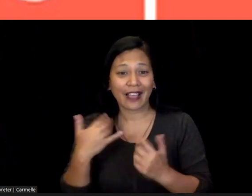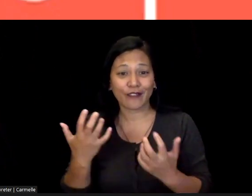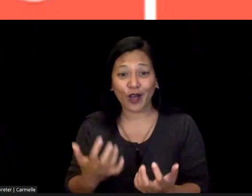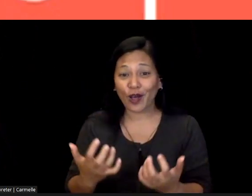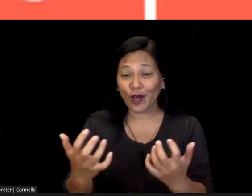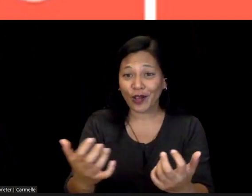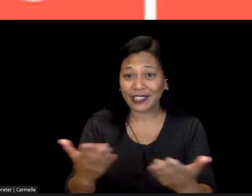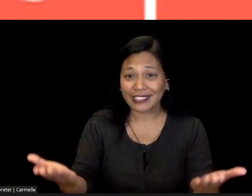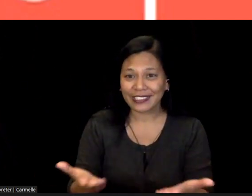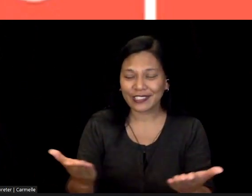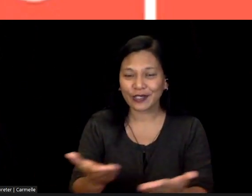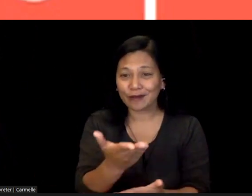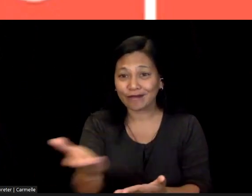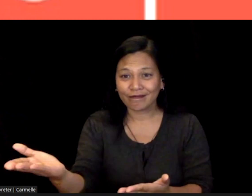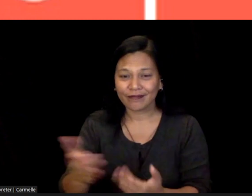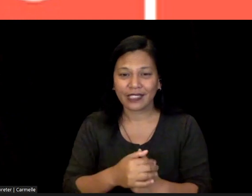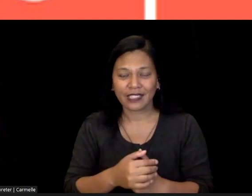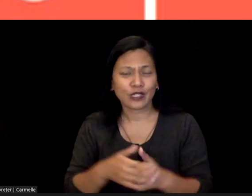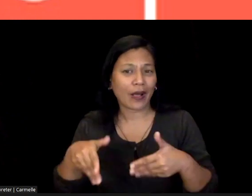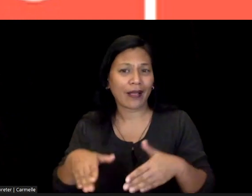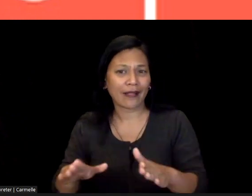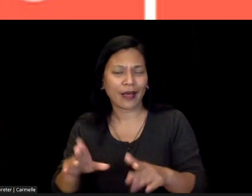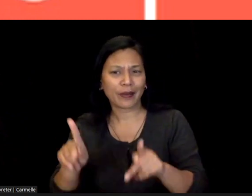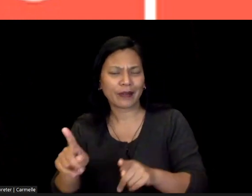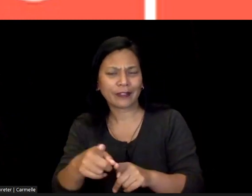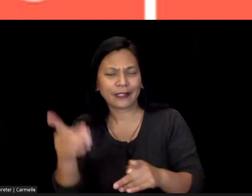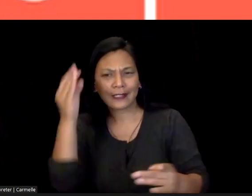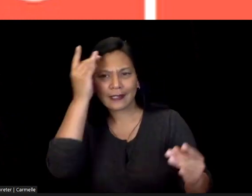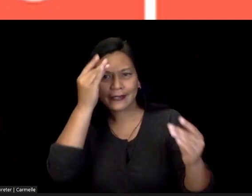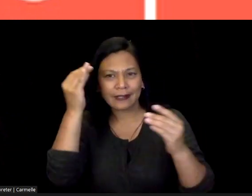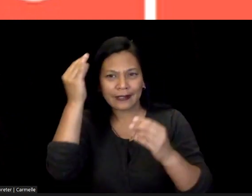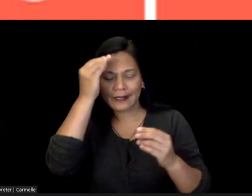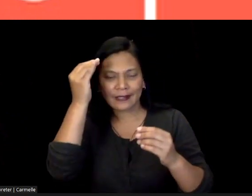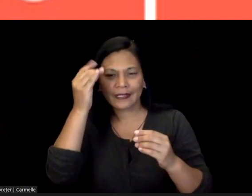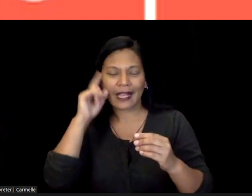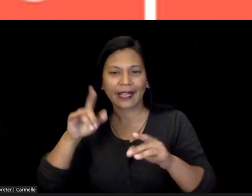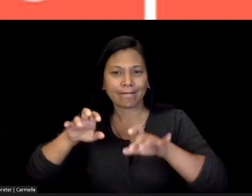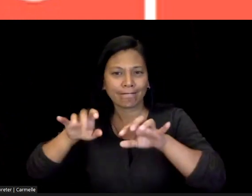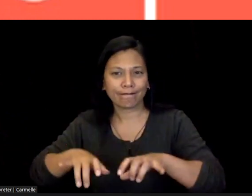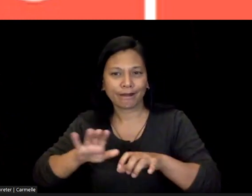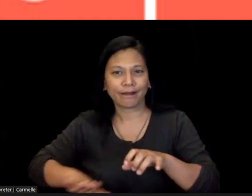So I'm going to give it some time and allow people to sort of collect their questions and everything.